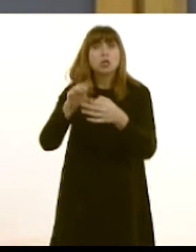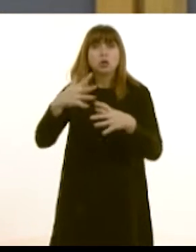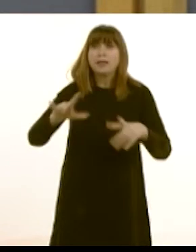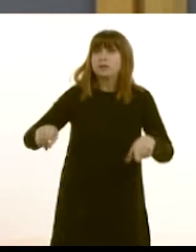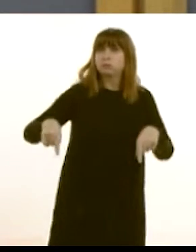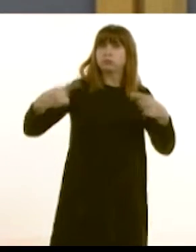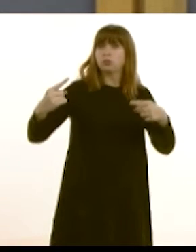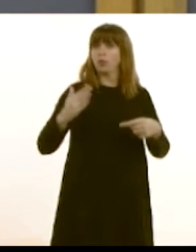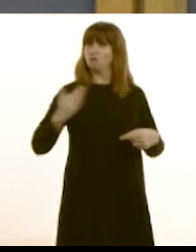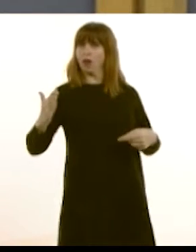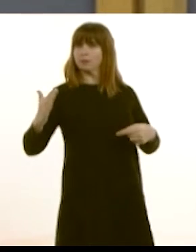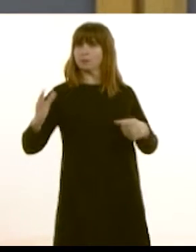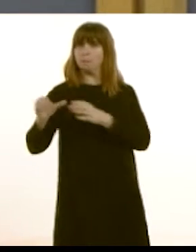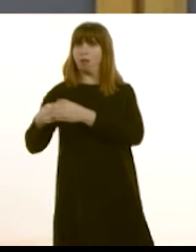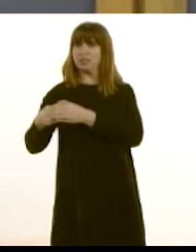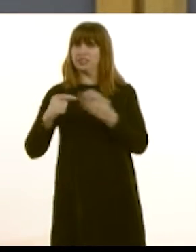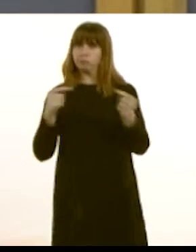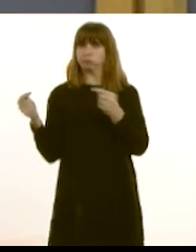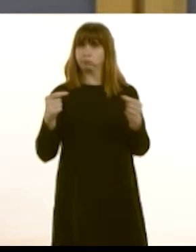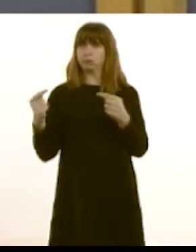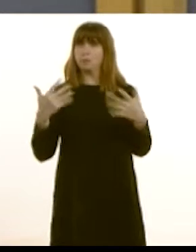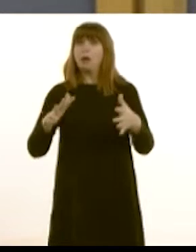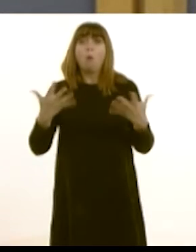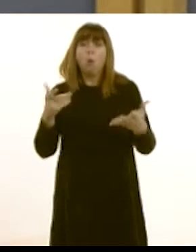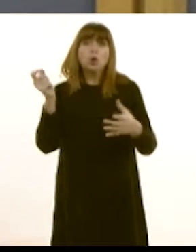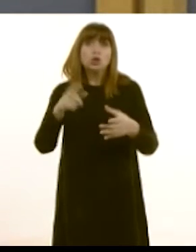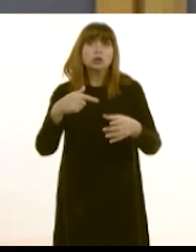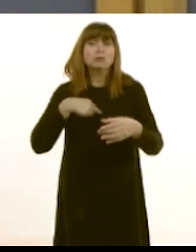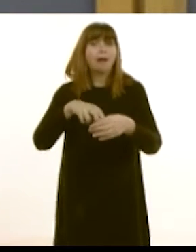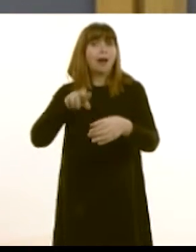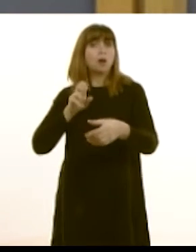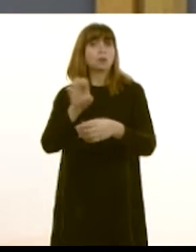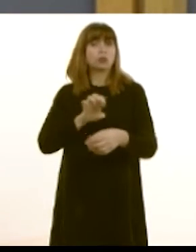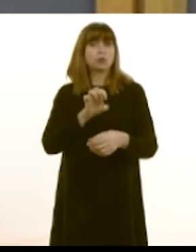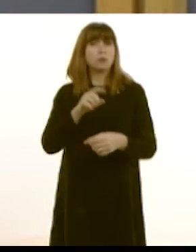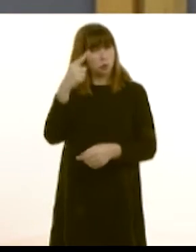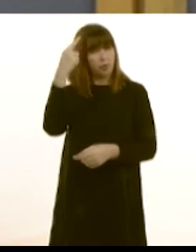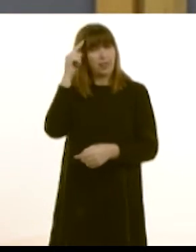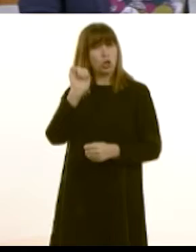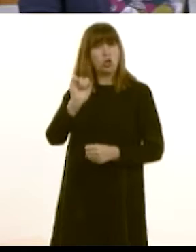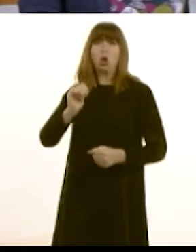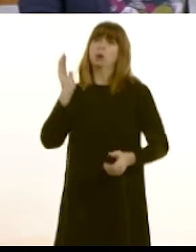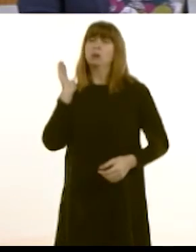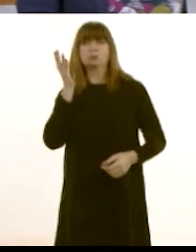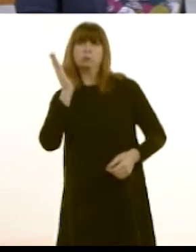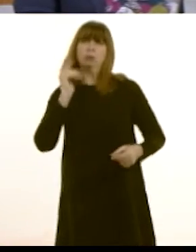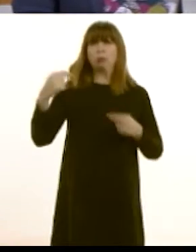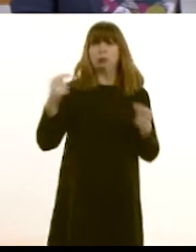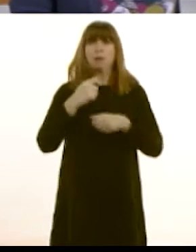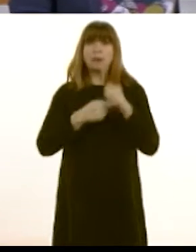Do you think your performance helped or hindered the Welsh campaign to remain in the EU?